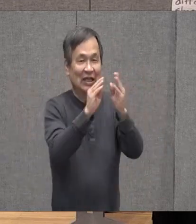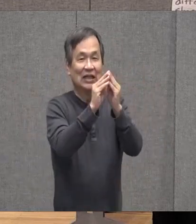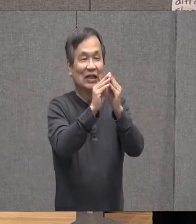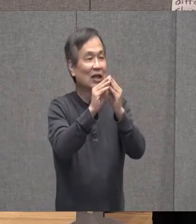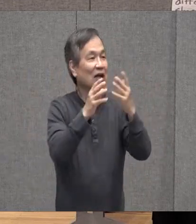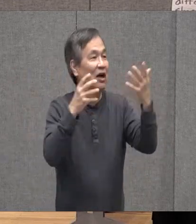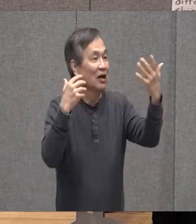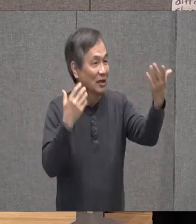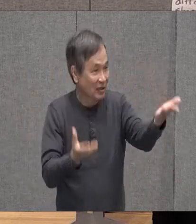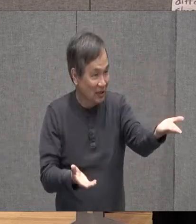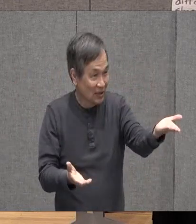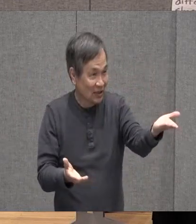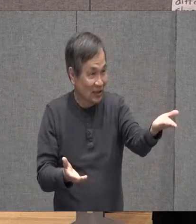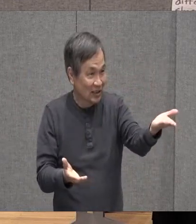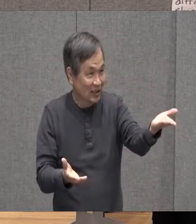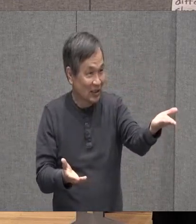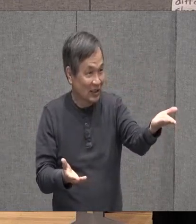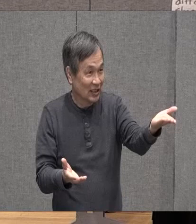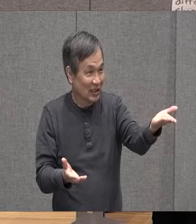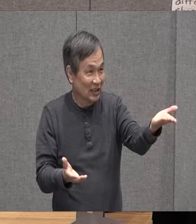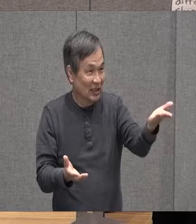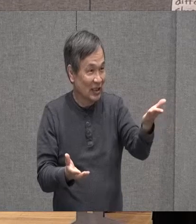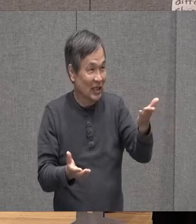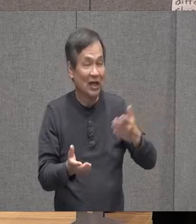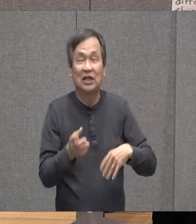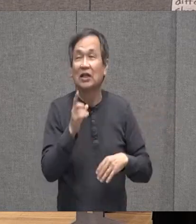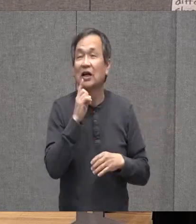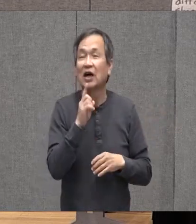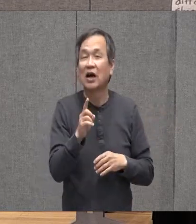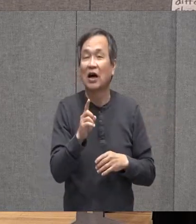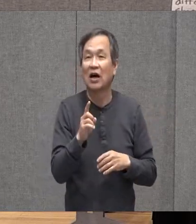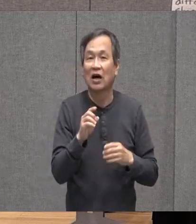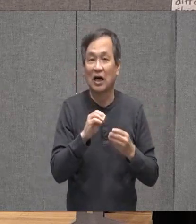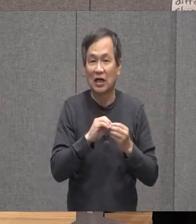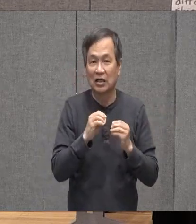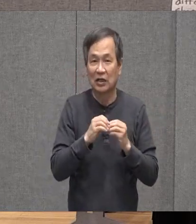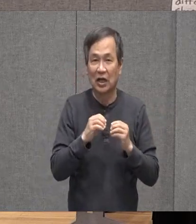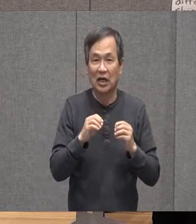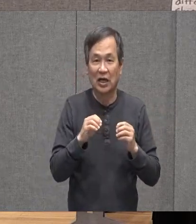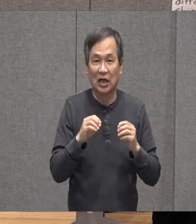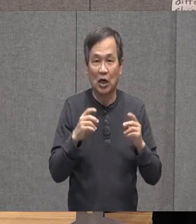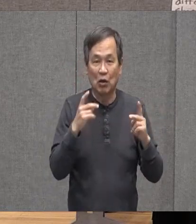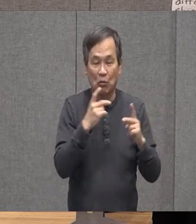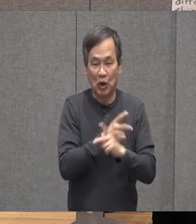are all part. So those are all numbers I could get by multiplying two